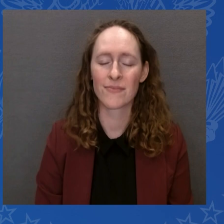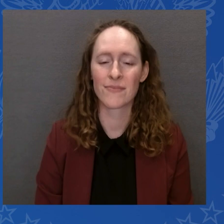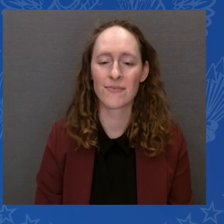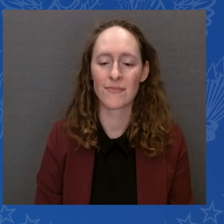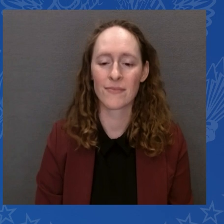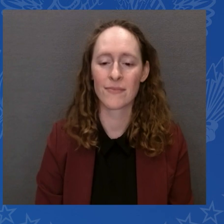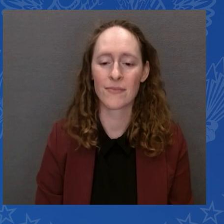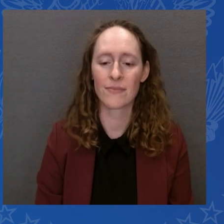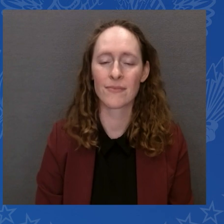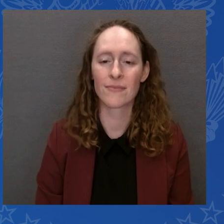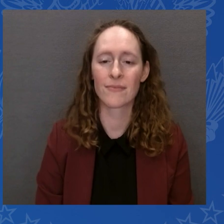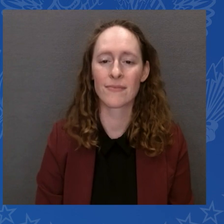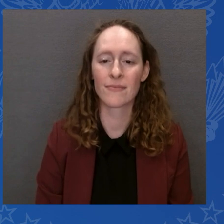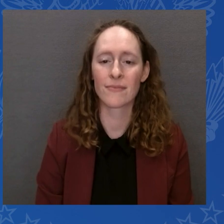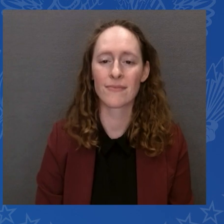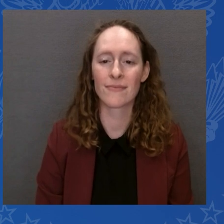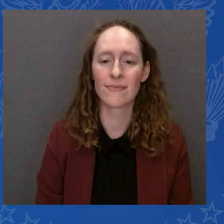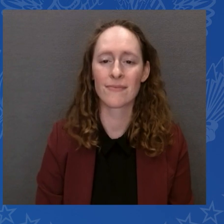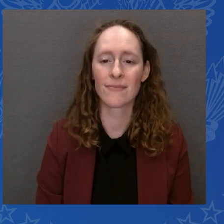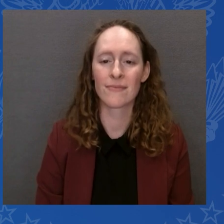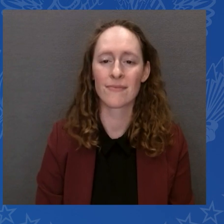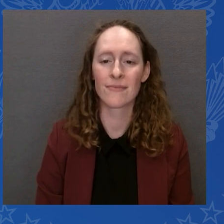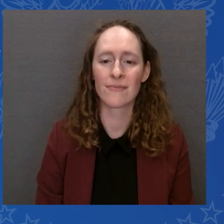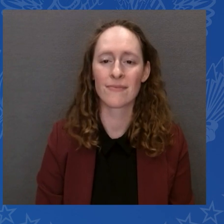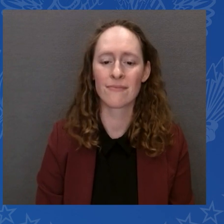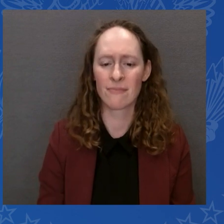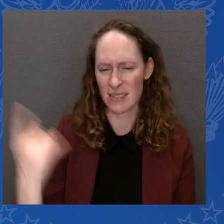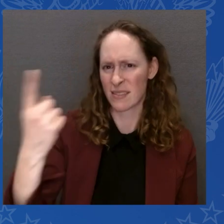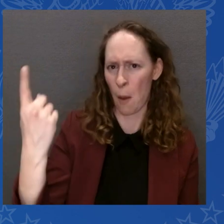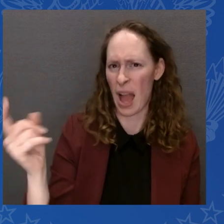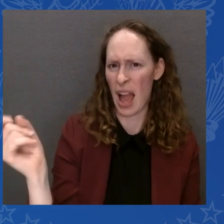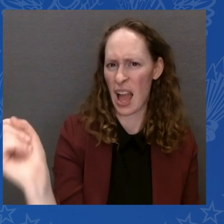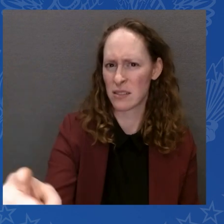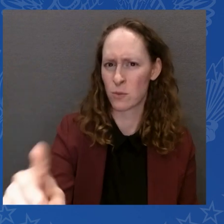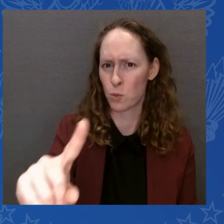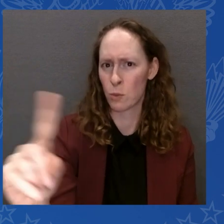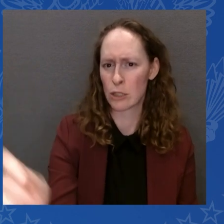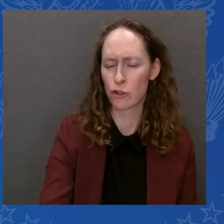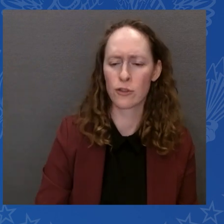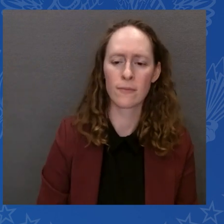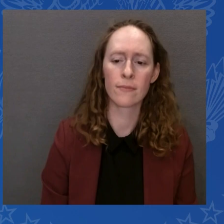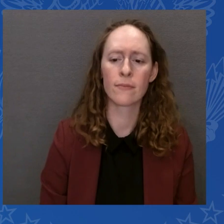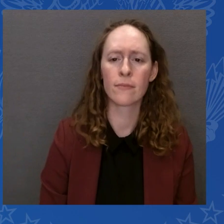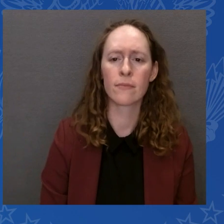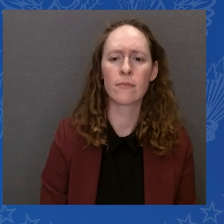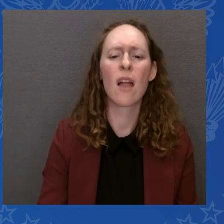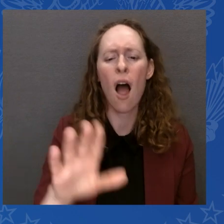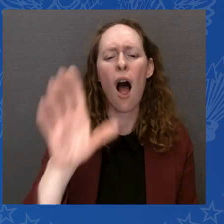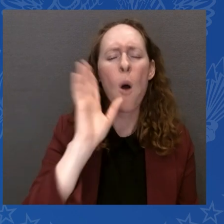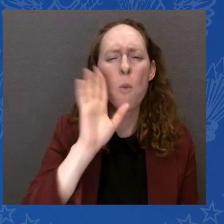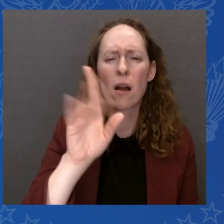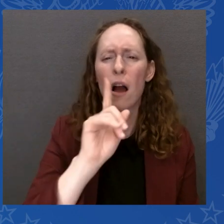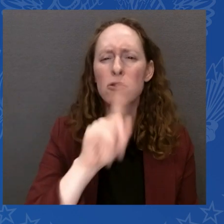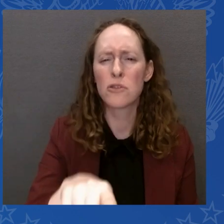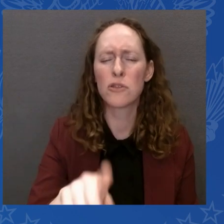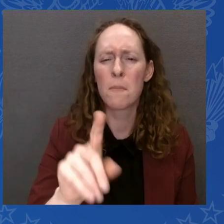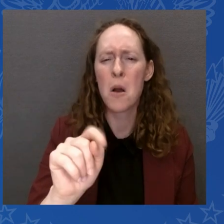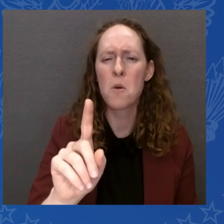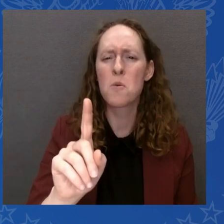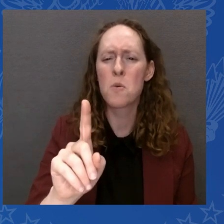I will answer the question, but here's the deal: You know, what quite frankly bugs me is that we have a serious problem here